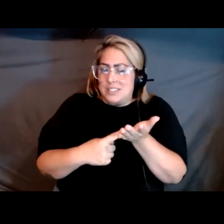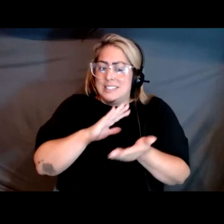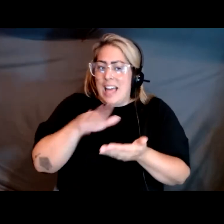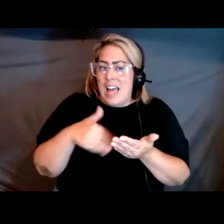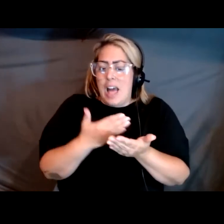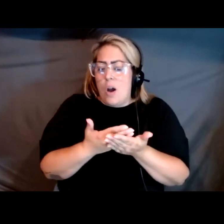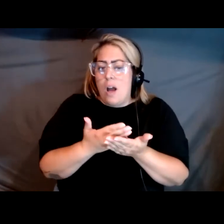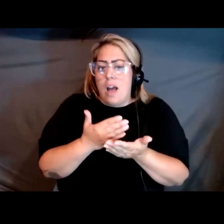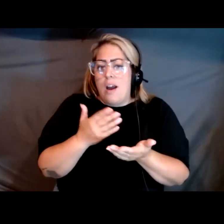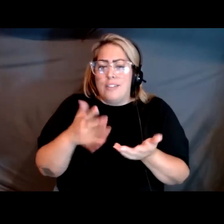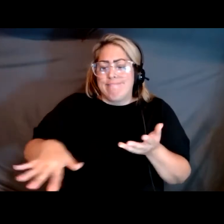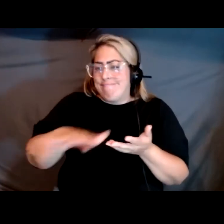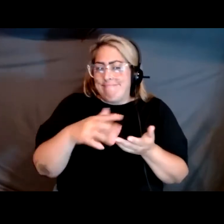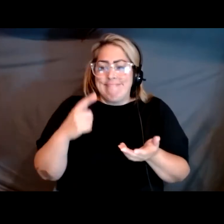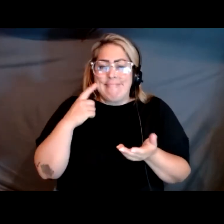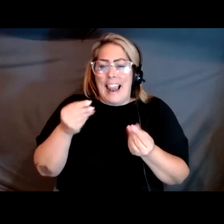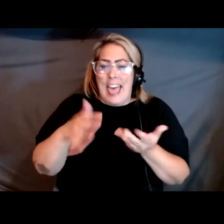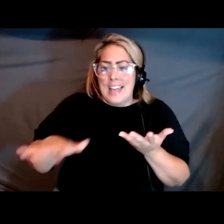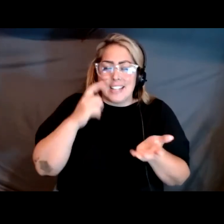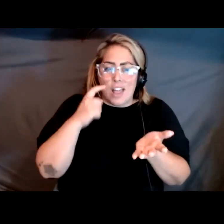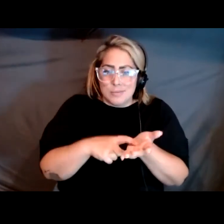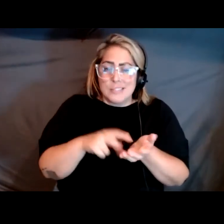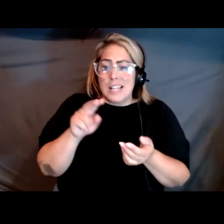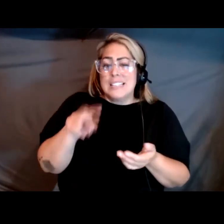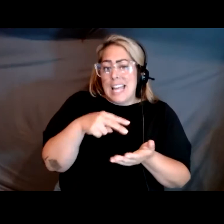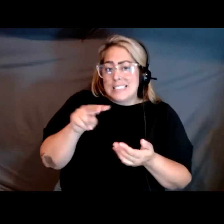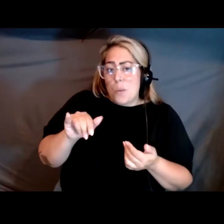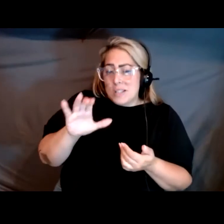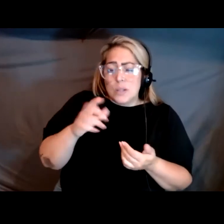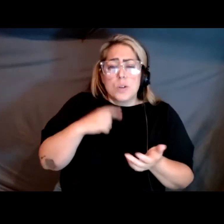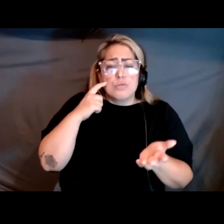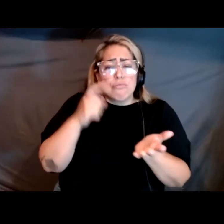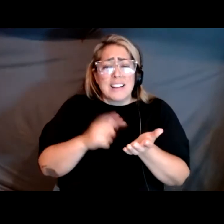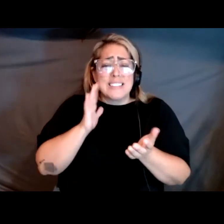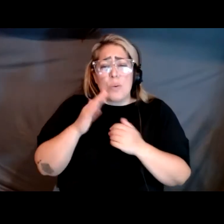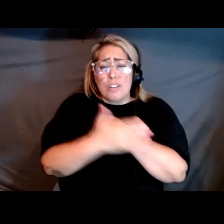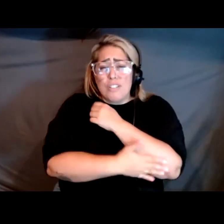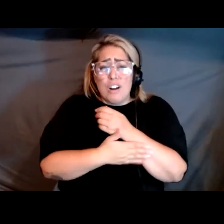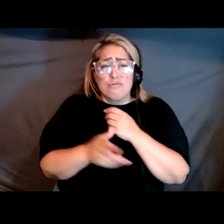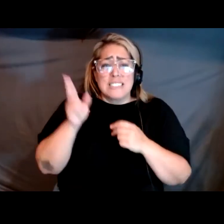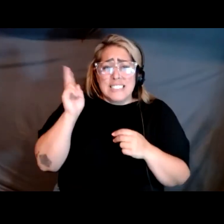Dance/NYC would like to recognize our country's history and its legacy in the space we occupy.